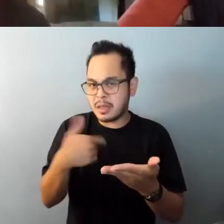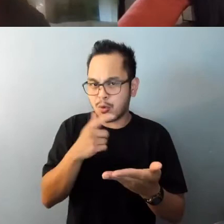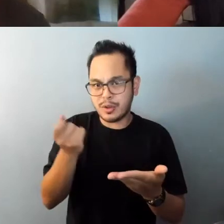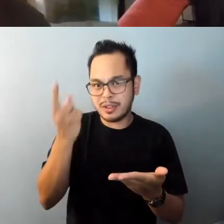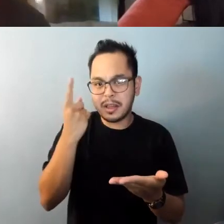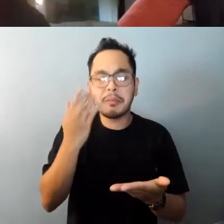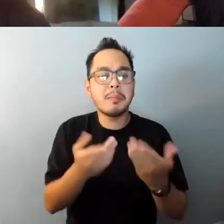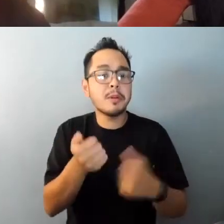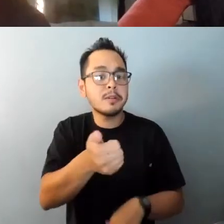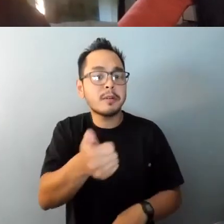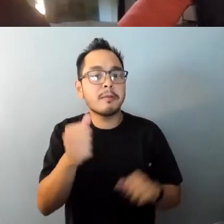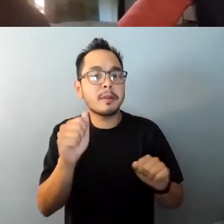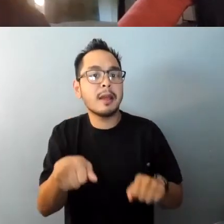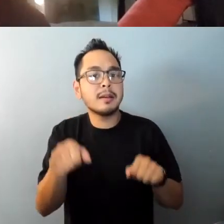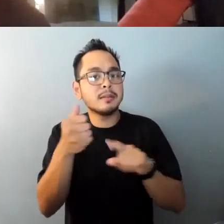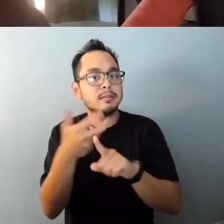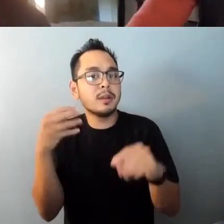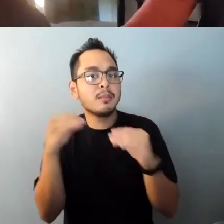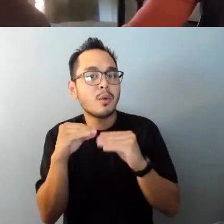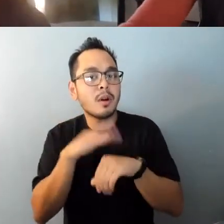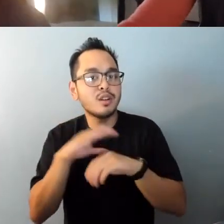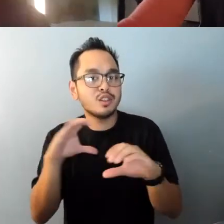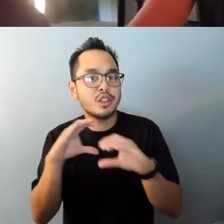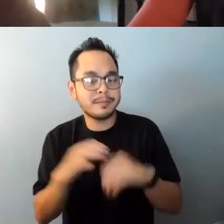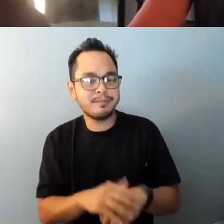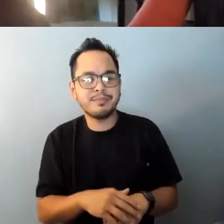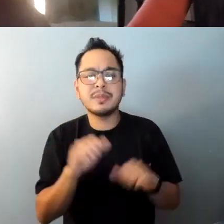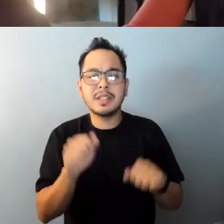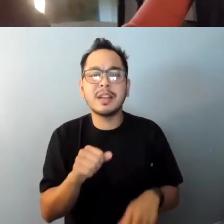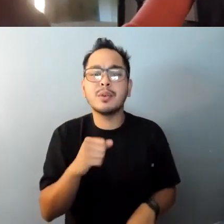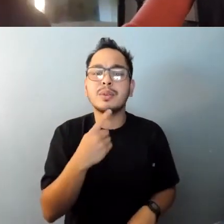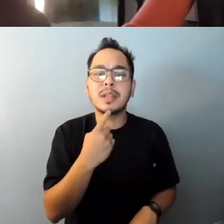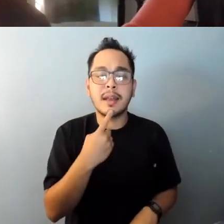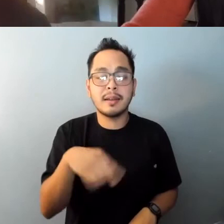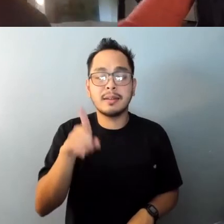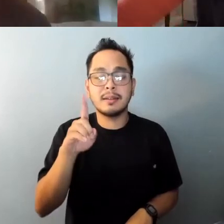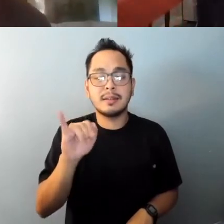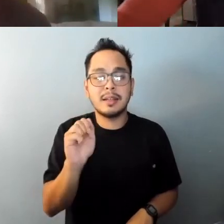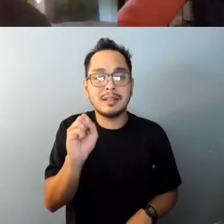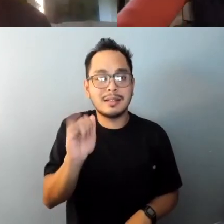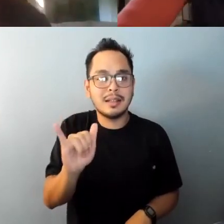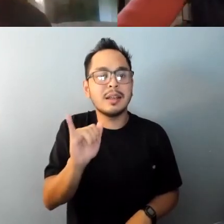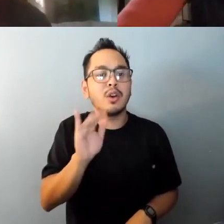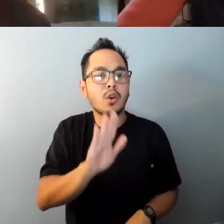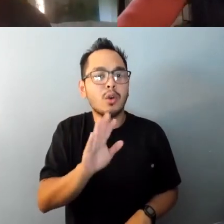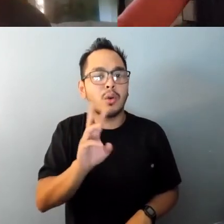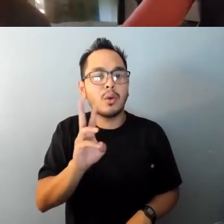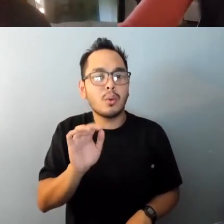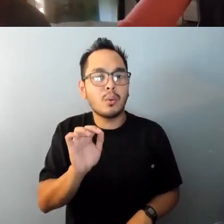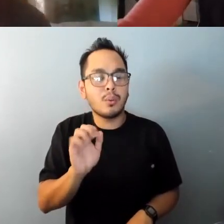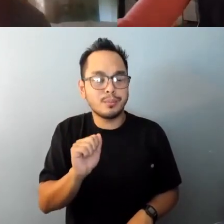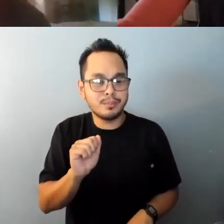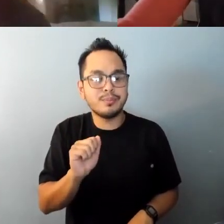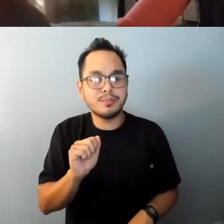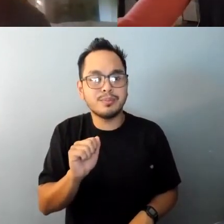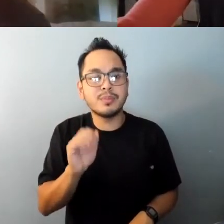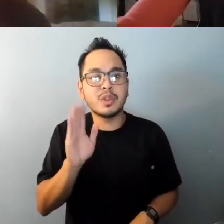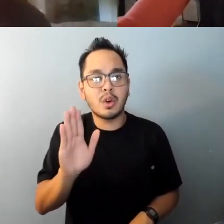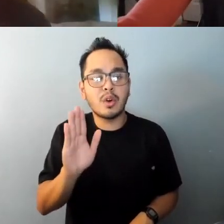on that in the chat, can you speak to whether Daisy oh, let me go back up, the legend which